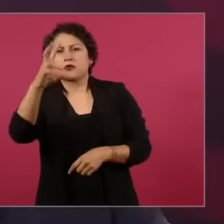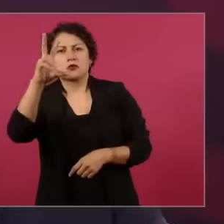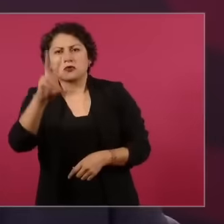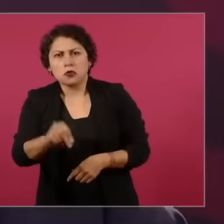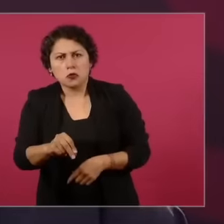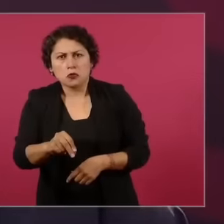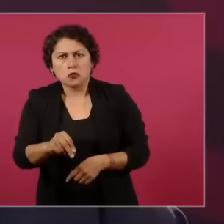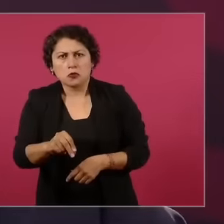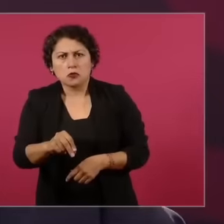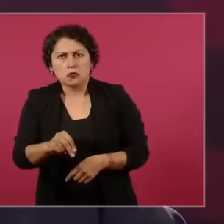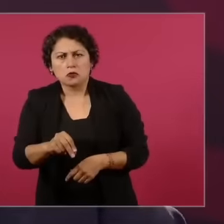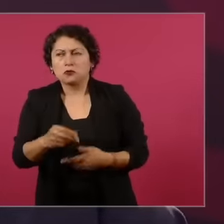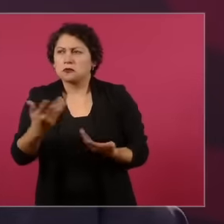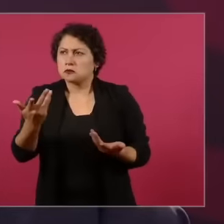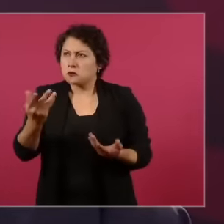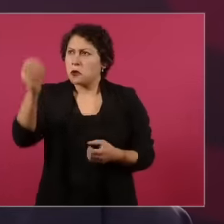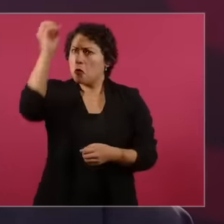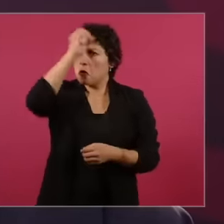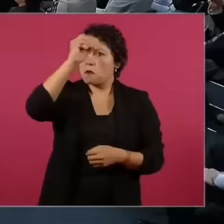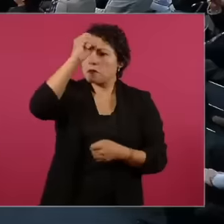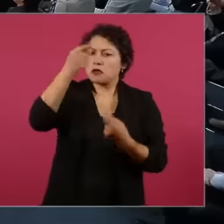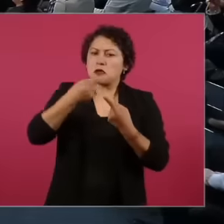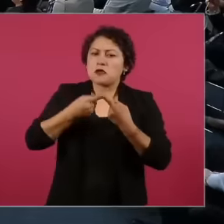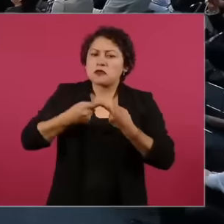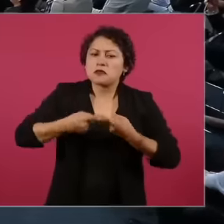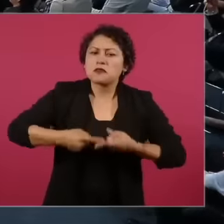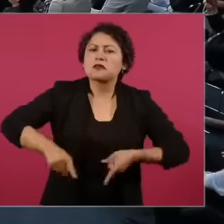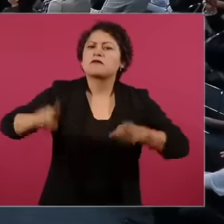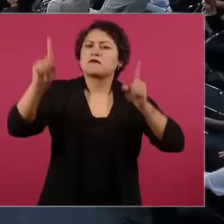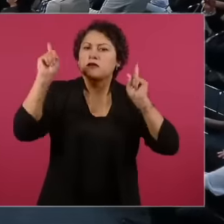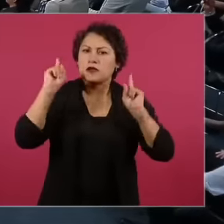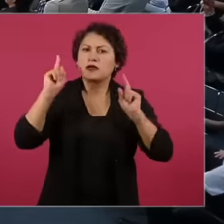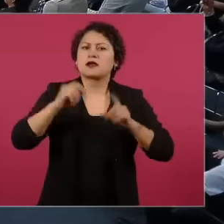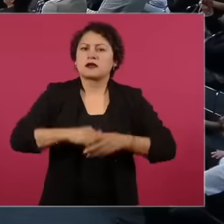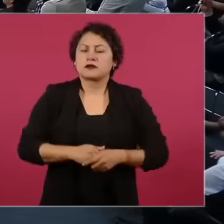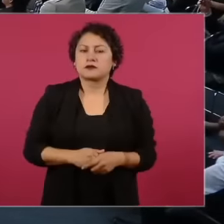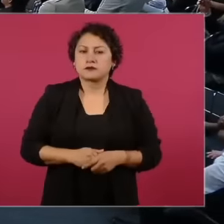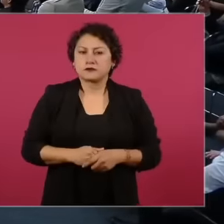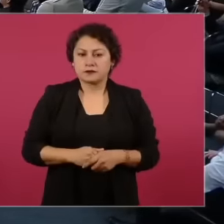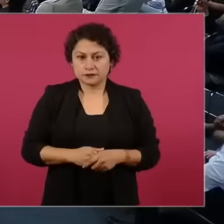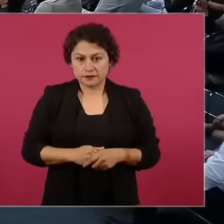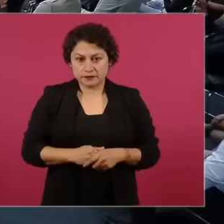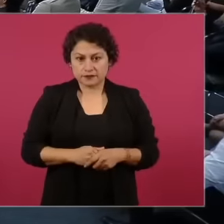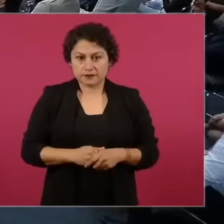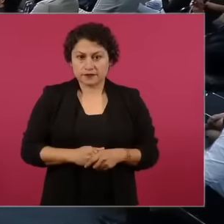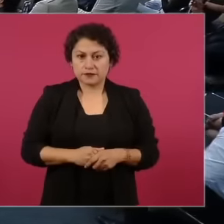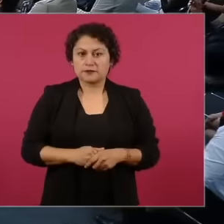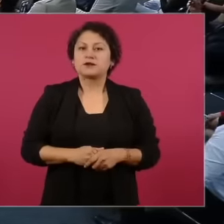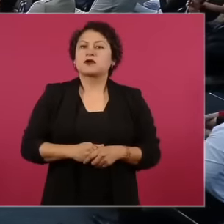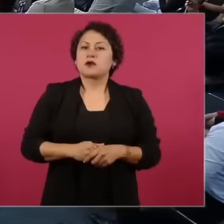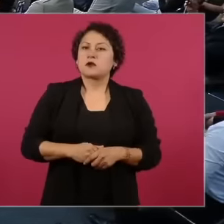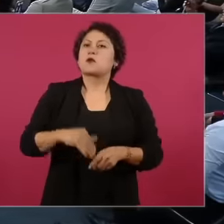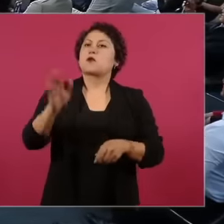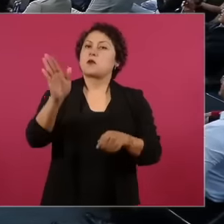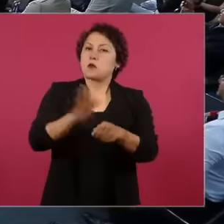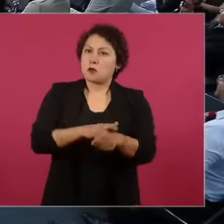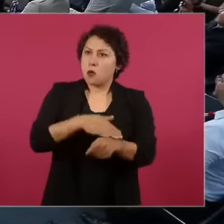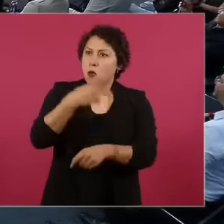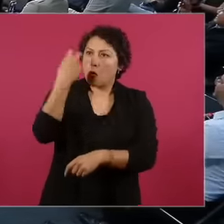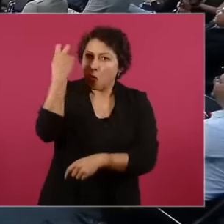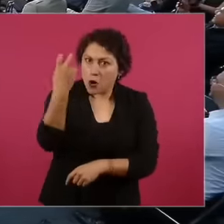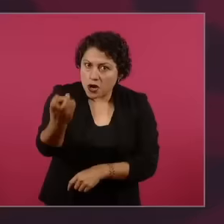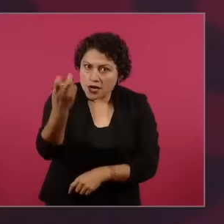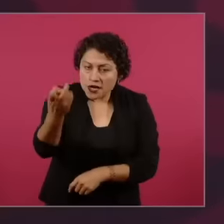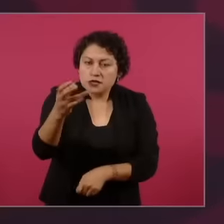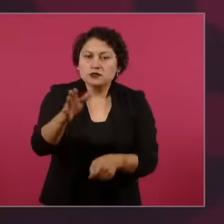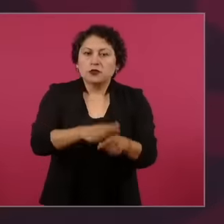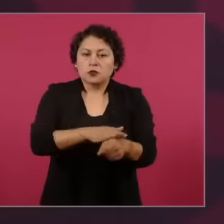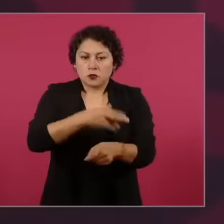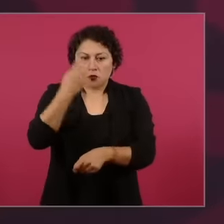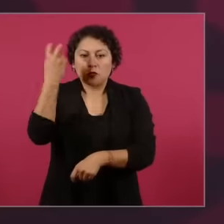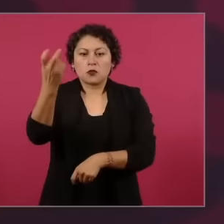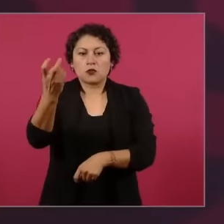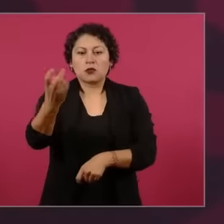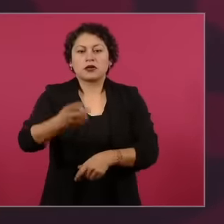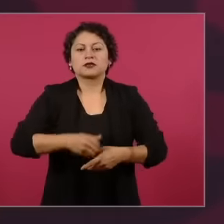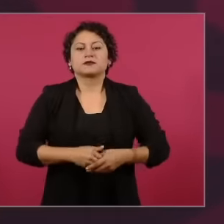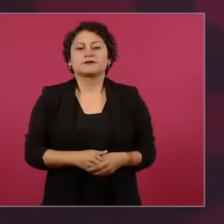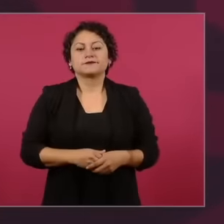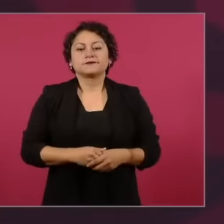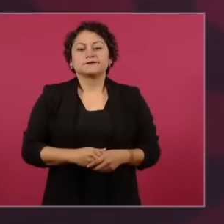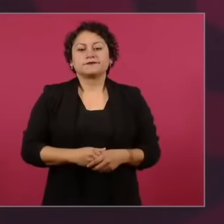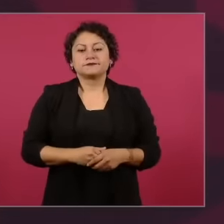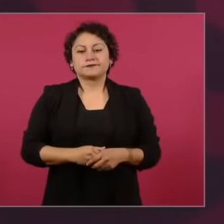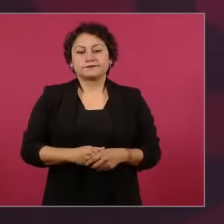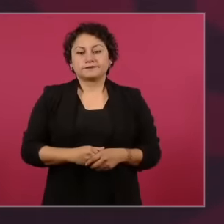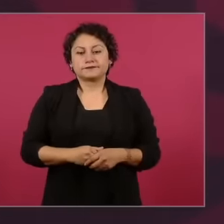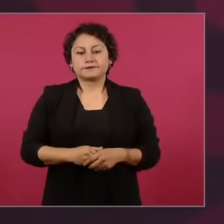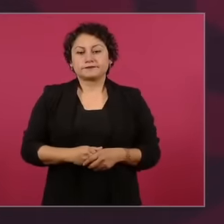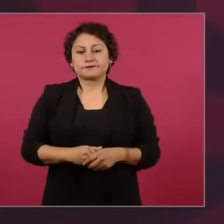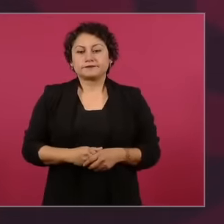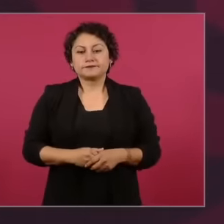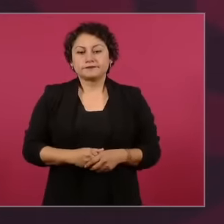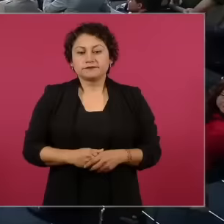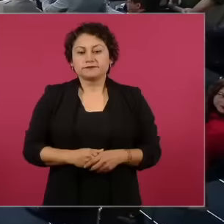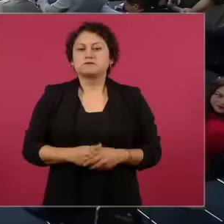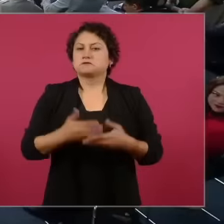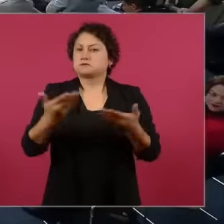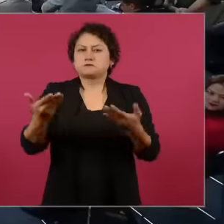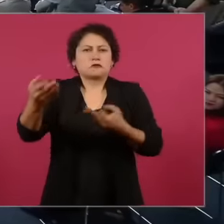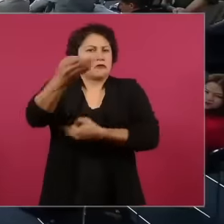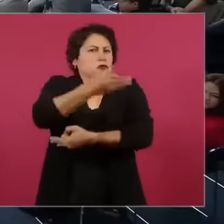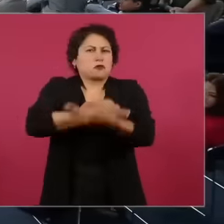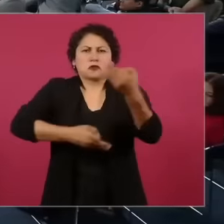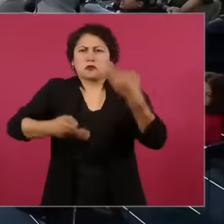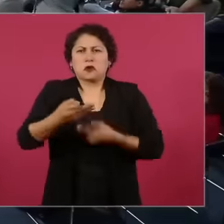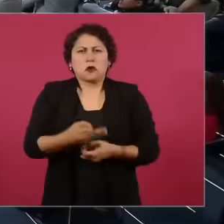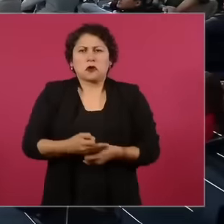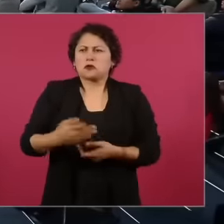us precisely for that reason. Precisely for that reason. We must welcome them all because